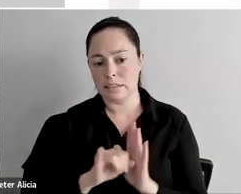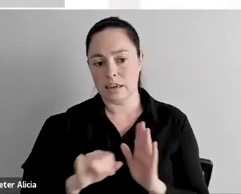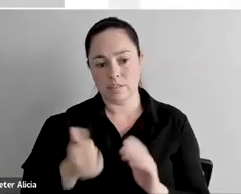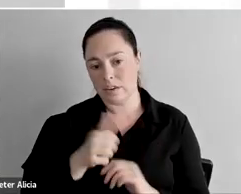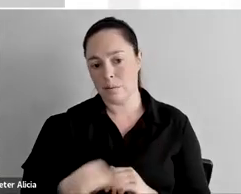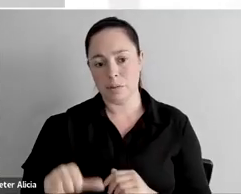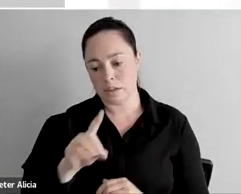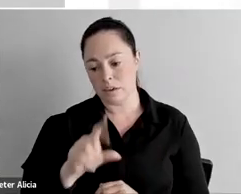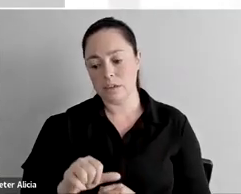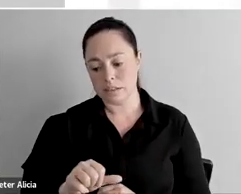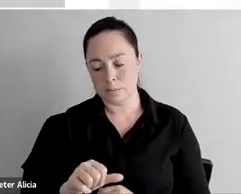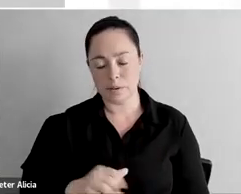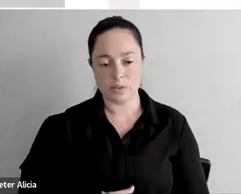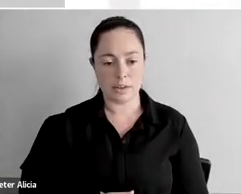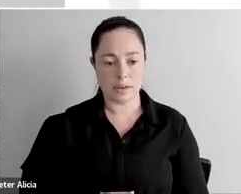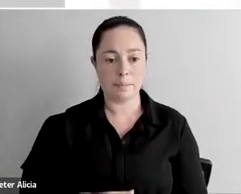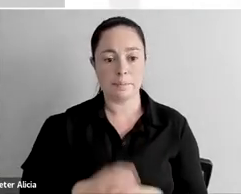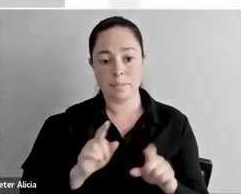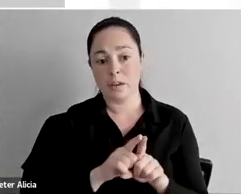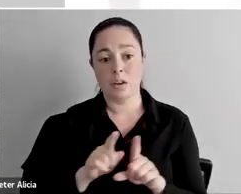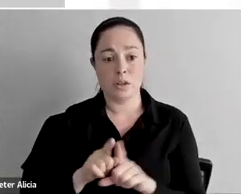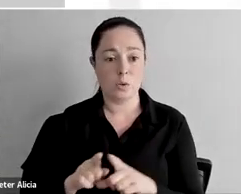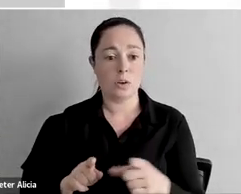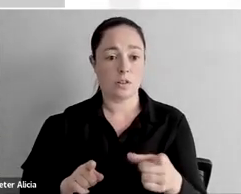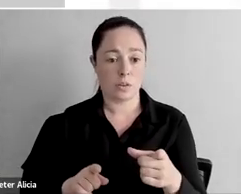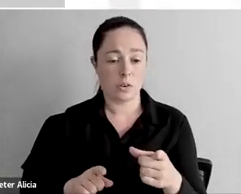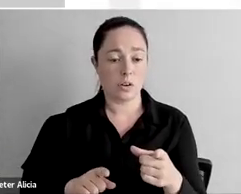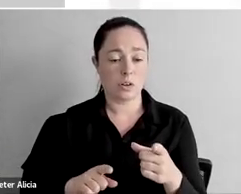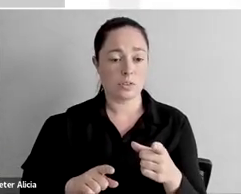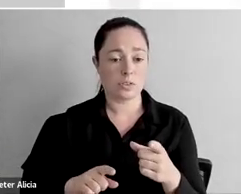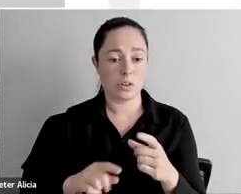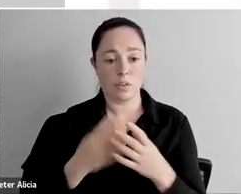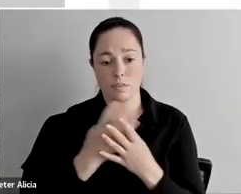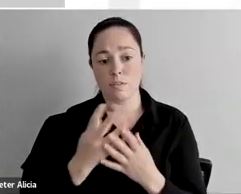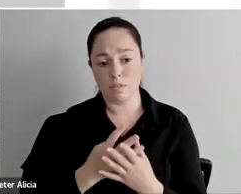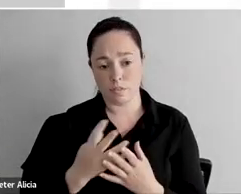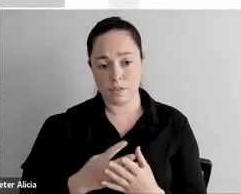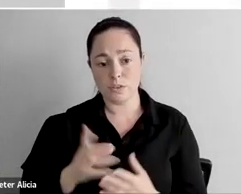We can scroll down. Let's look at vision disability,